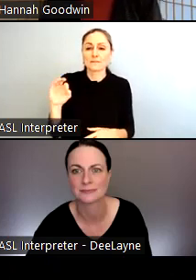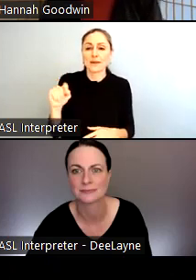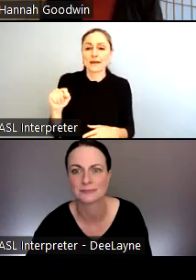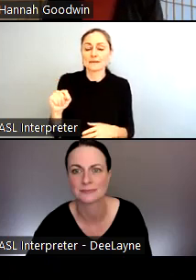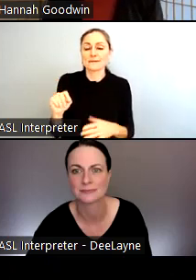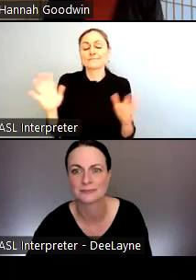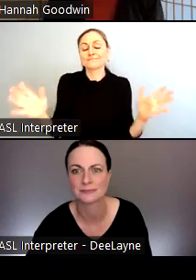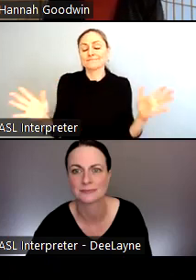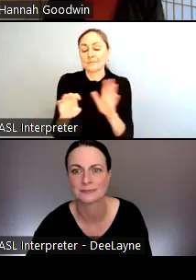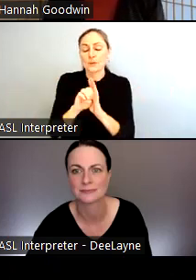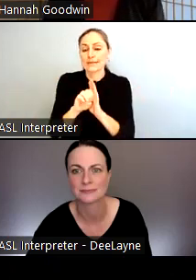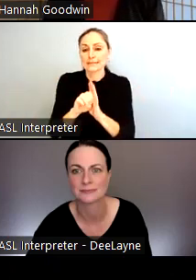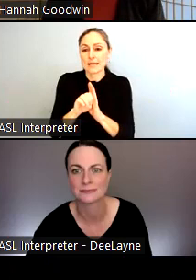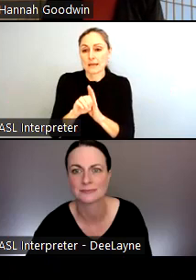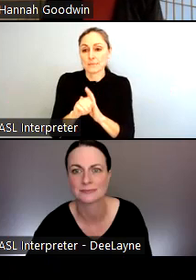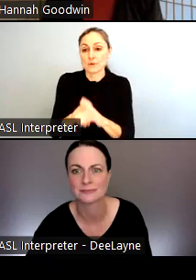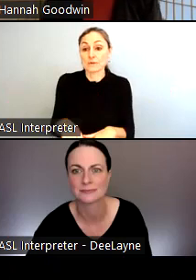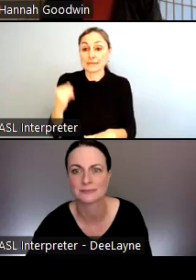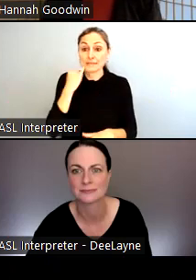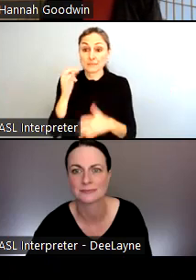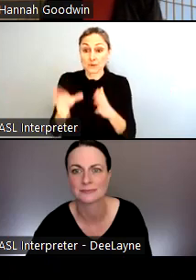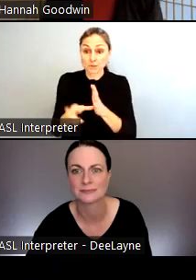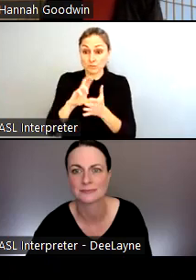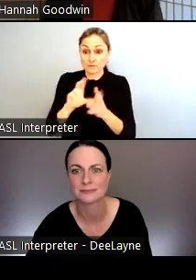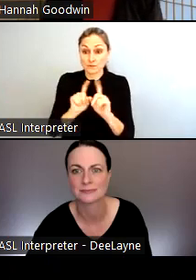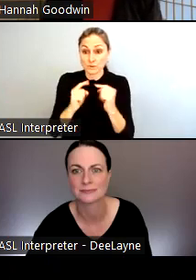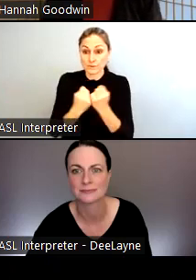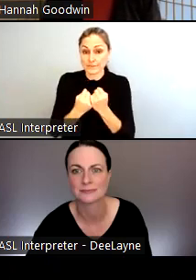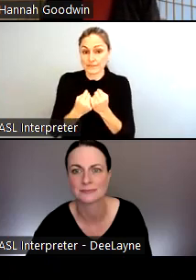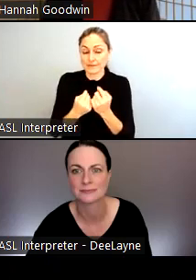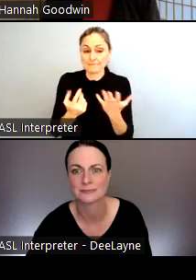For example, if the review team reads a proposal,